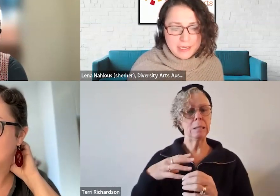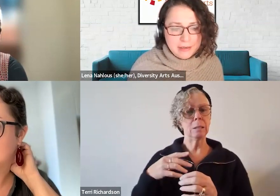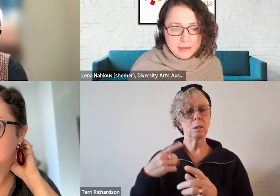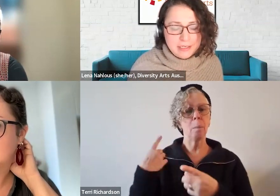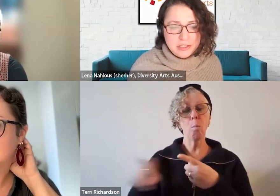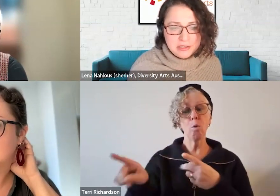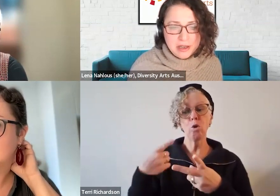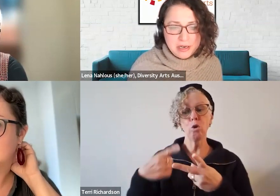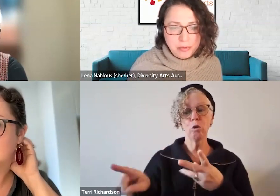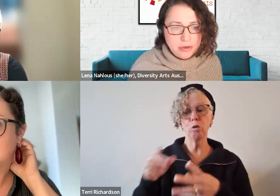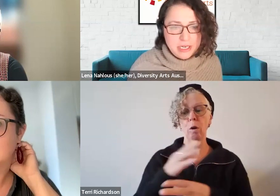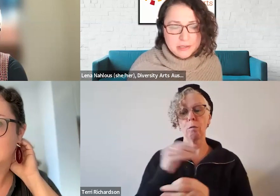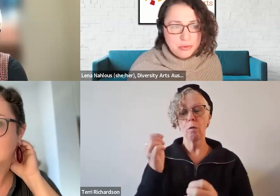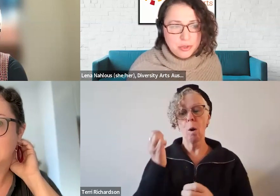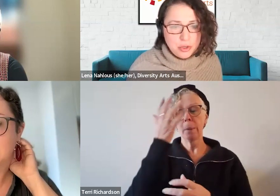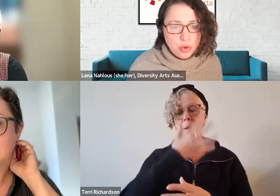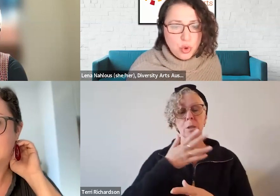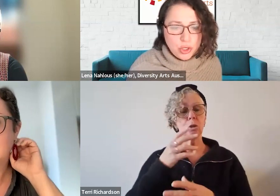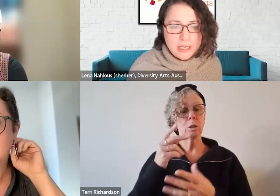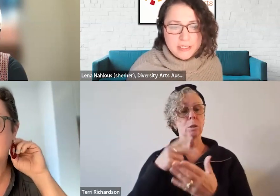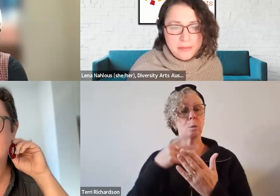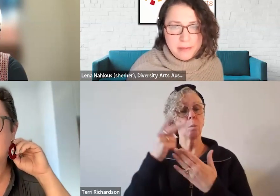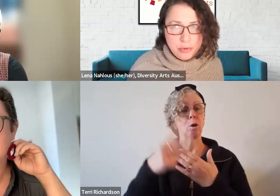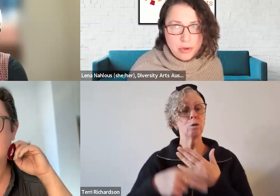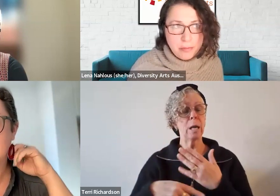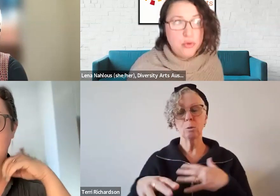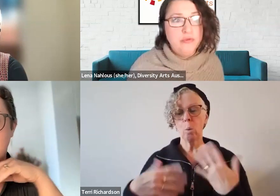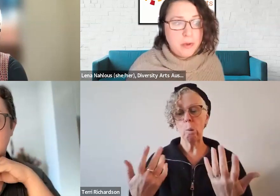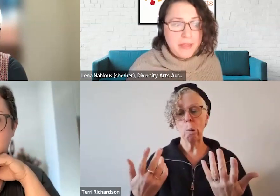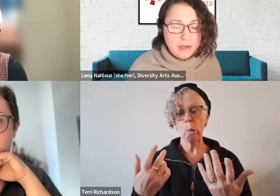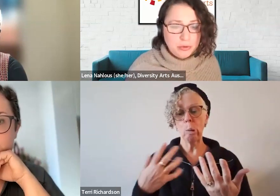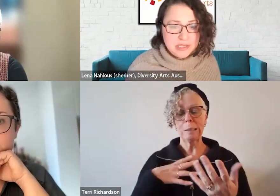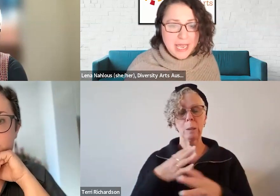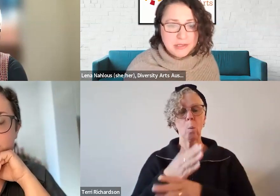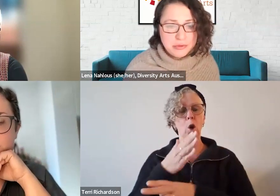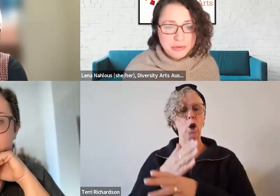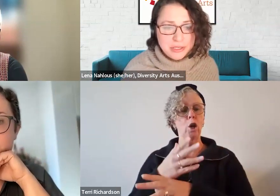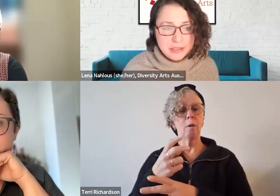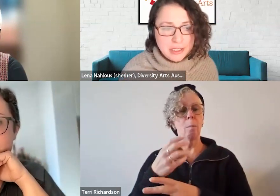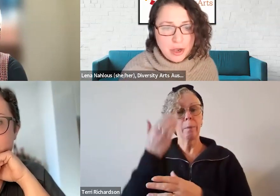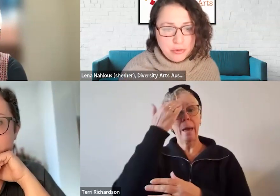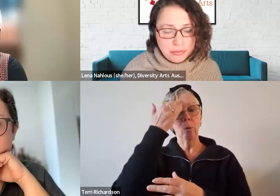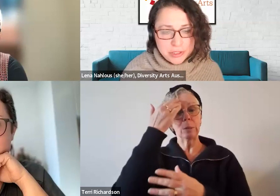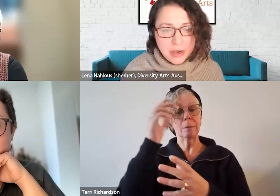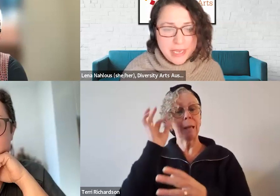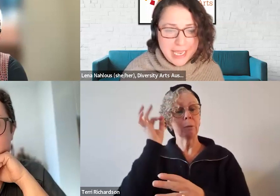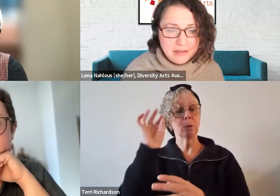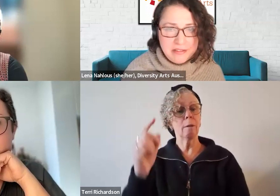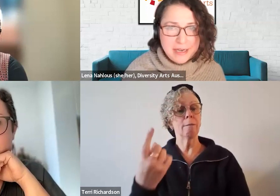Any Indigenous kind of projects or work needed to be approved by that Elders Council to go ahead and that that had